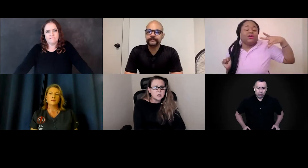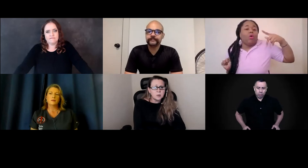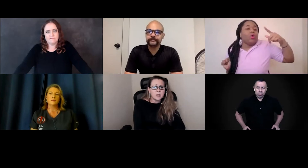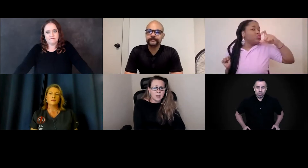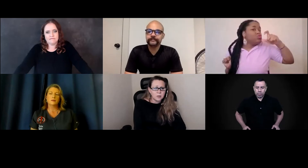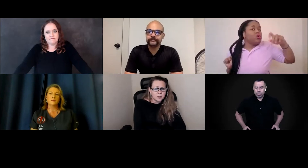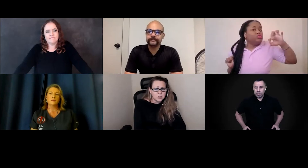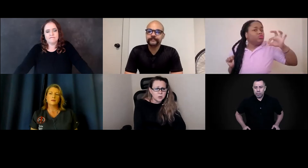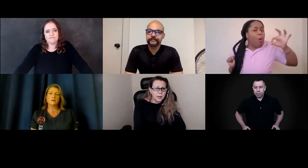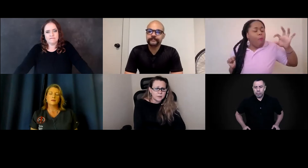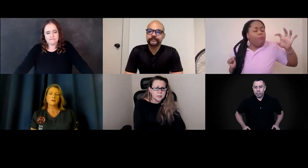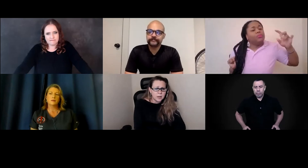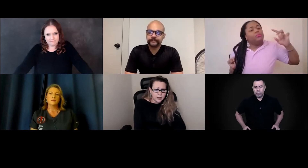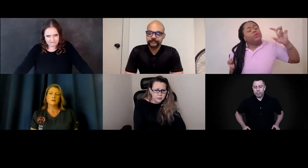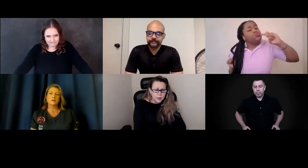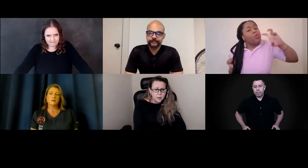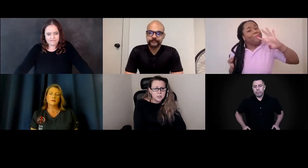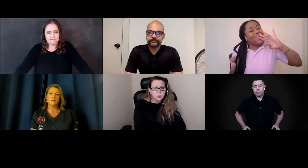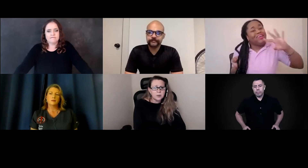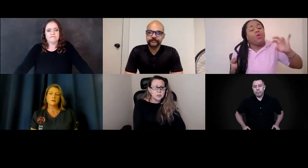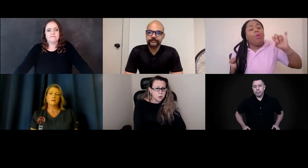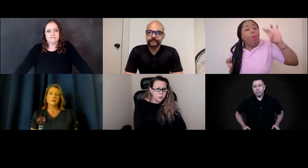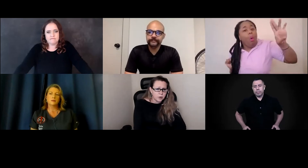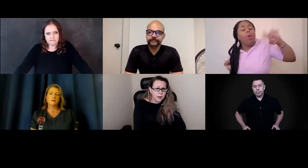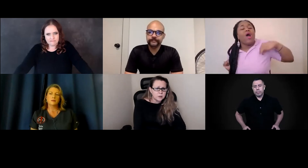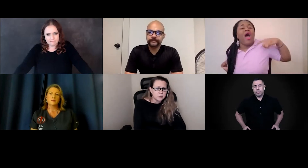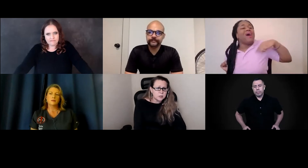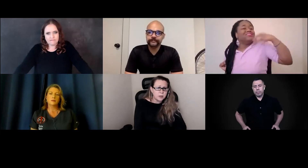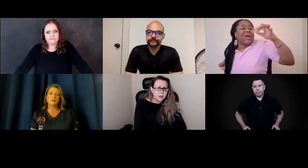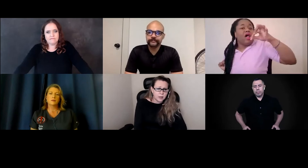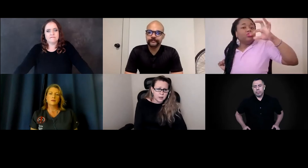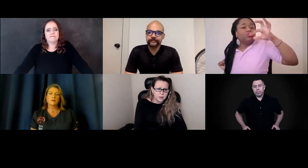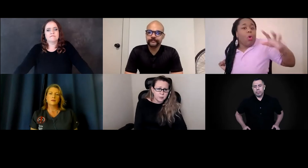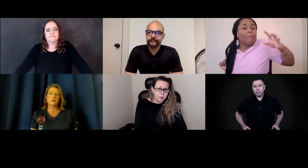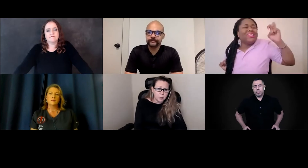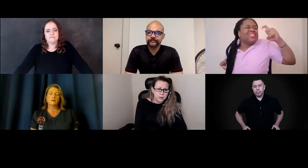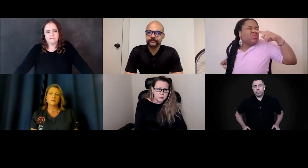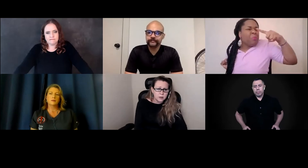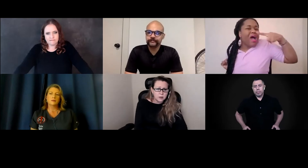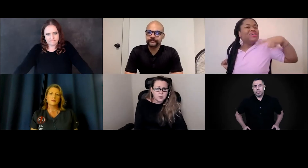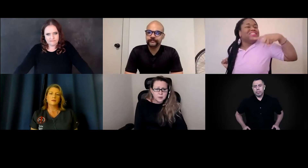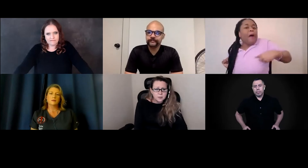So again I have a visual line of sight, between the interpreter and who is speaking at the moment.